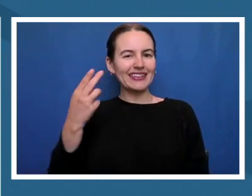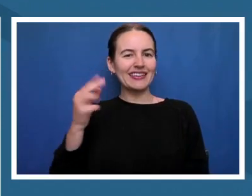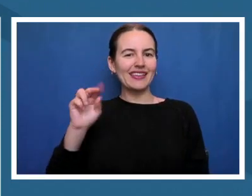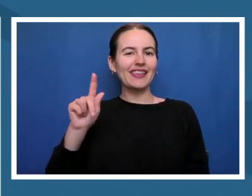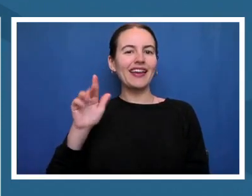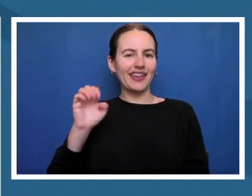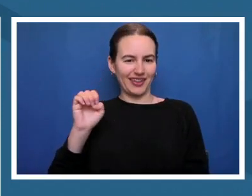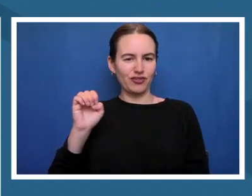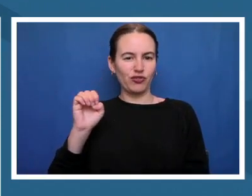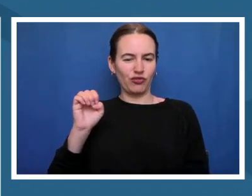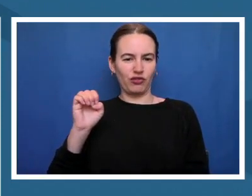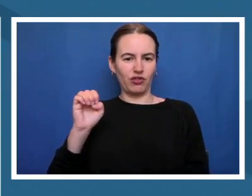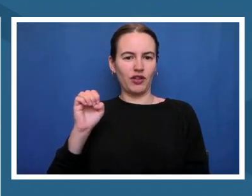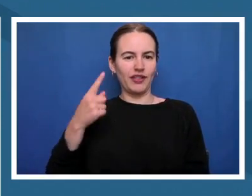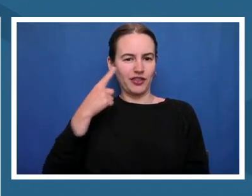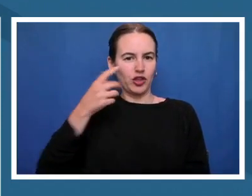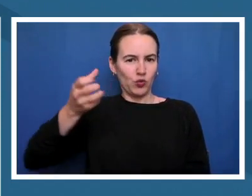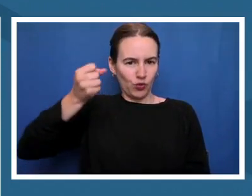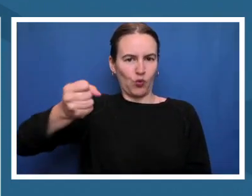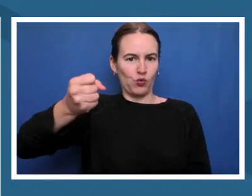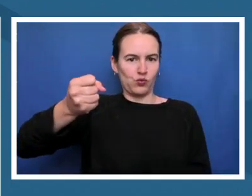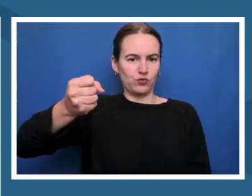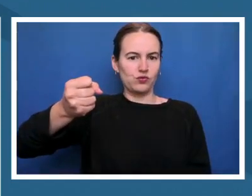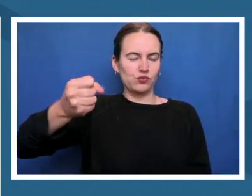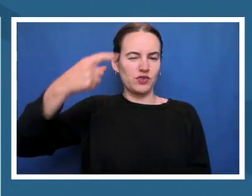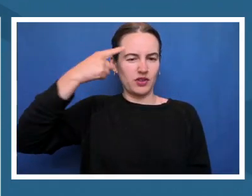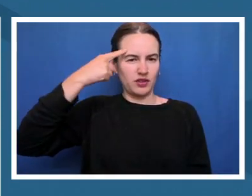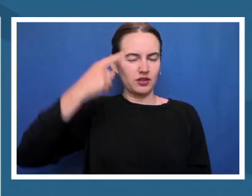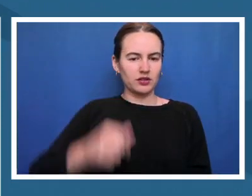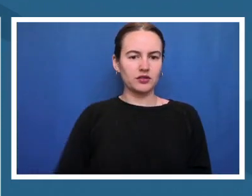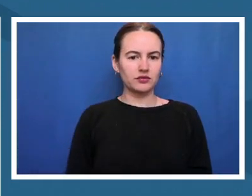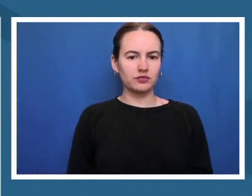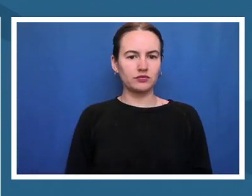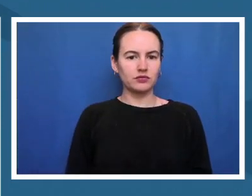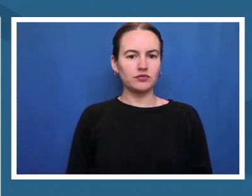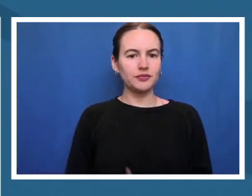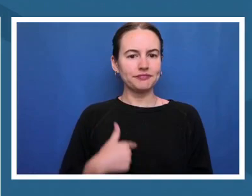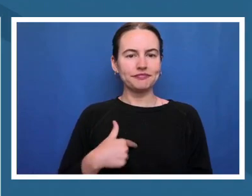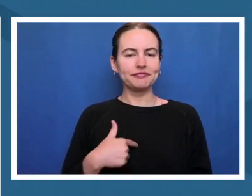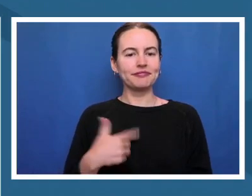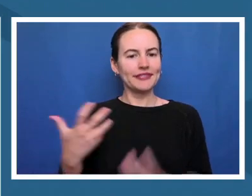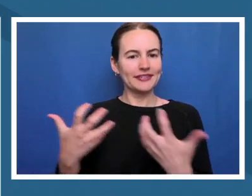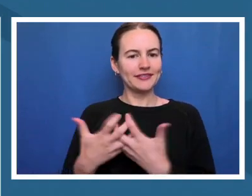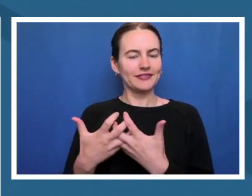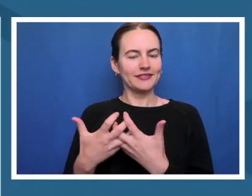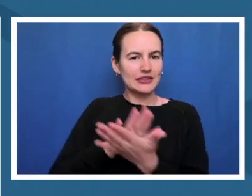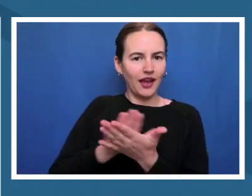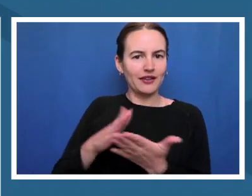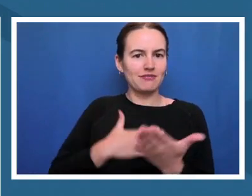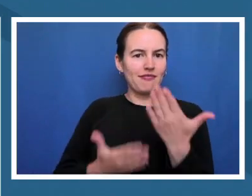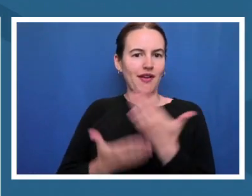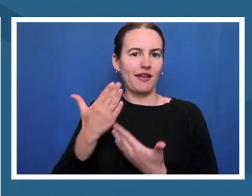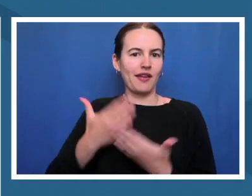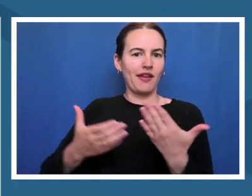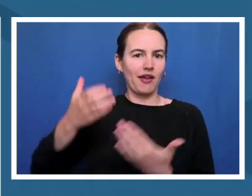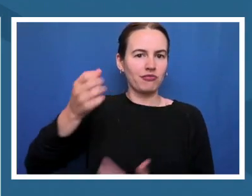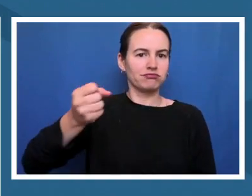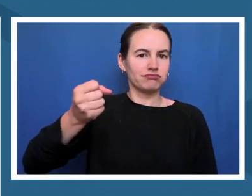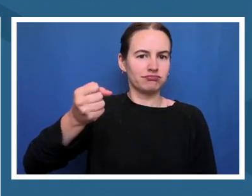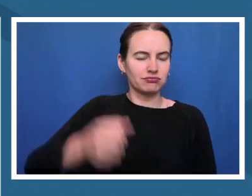it with your hand here because my hand it fits in my hand really nicely